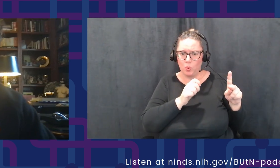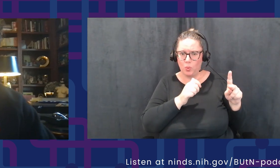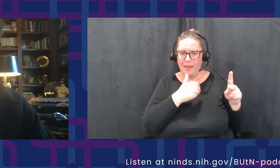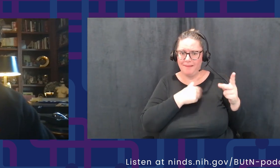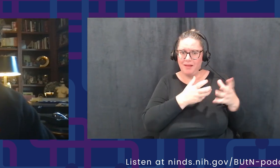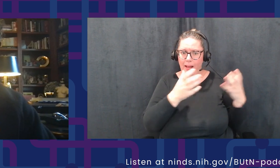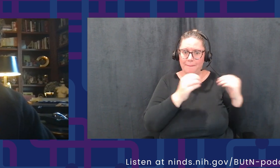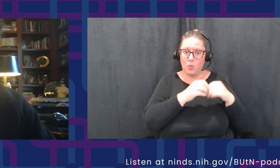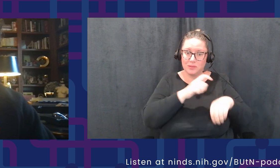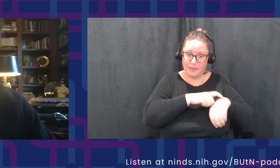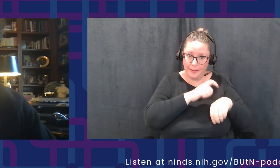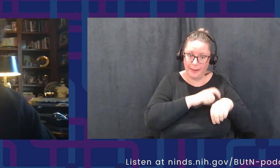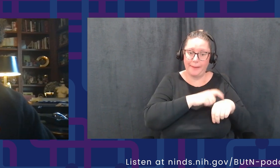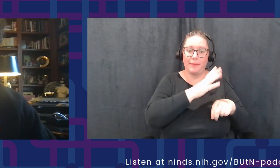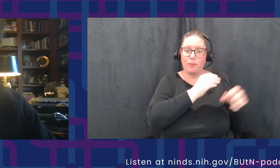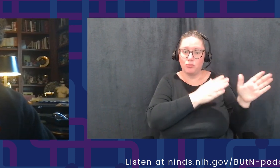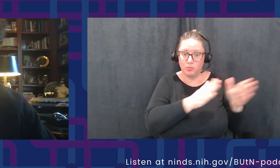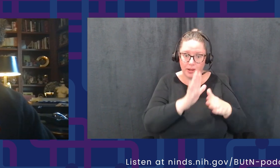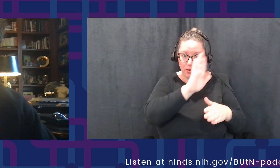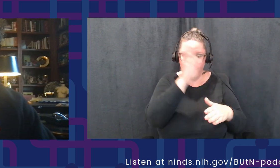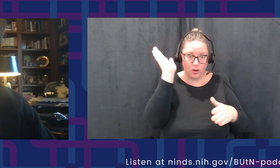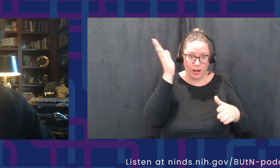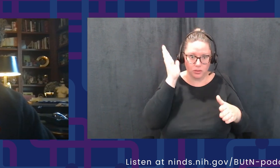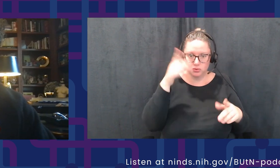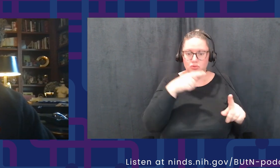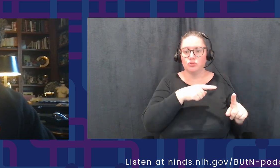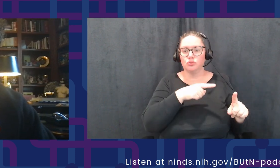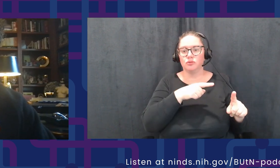have a lot more time to prepare their lectures and stuff like that.